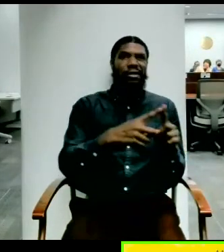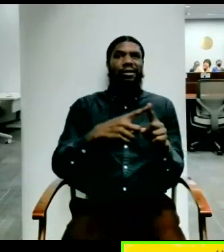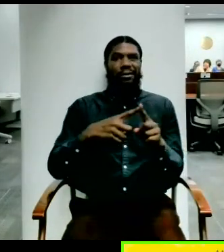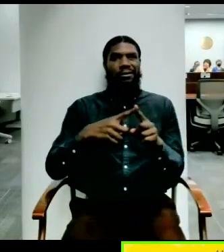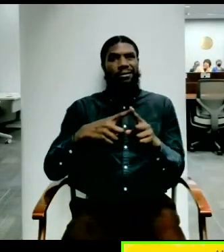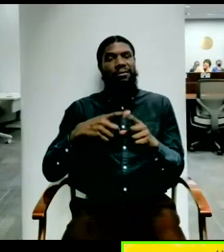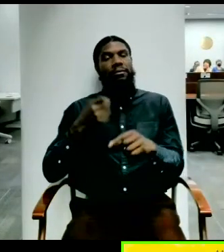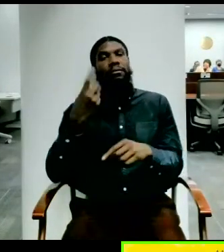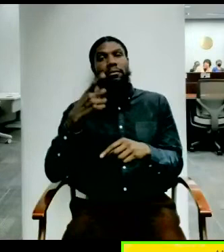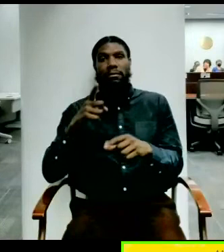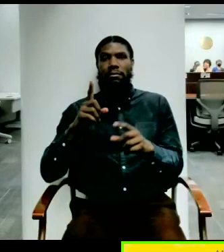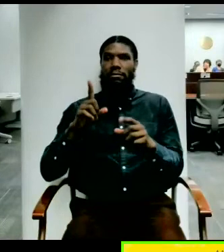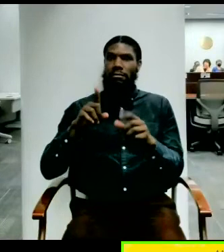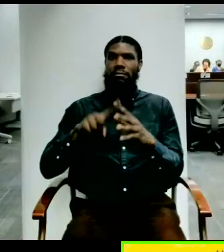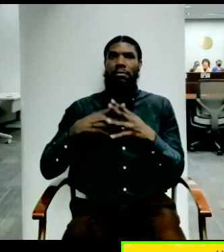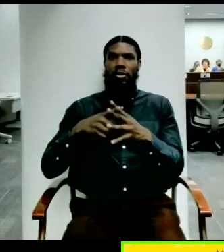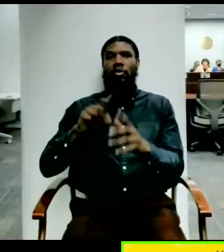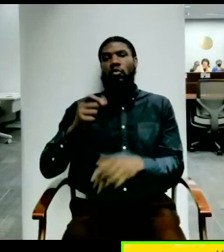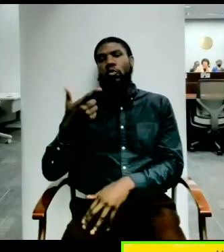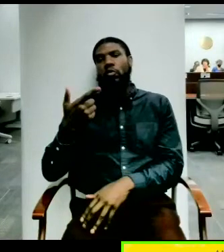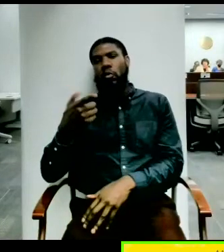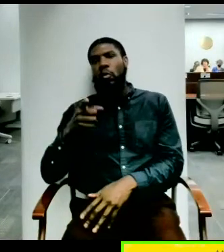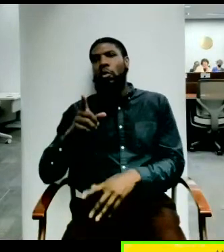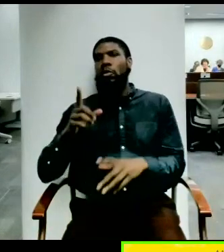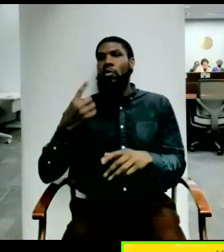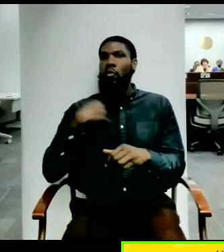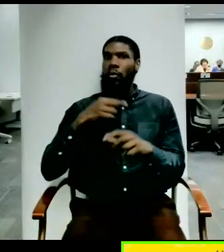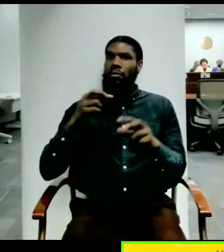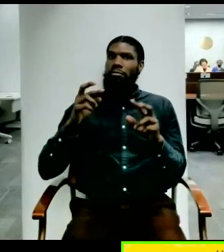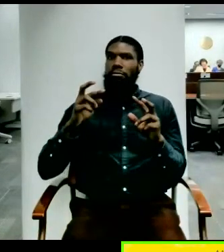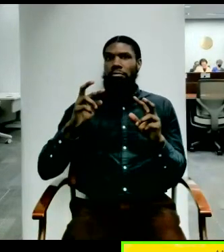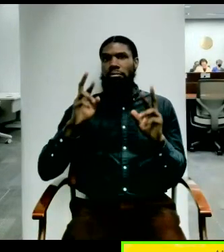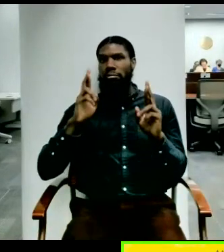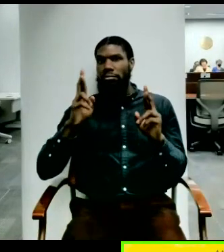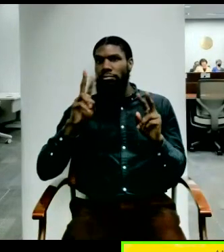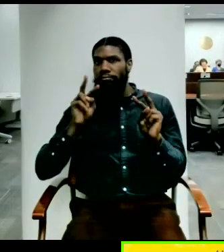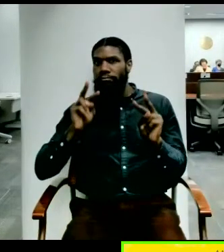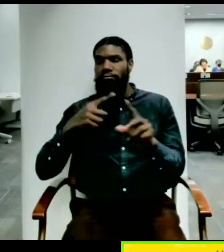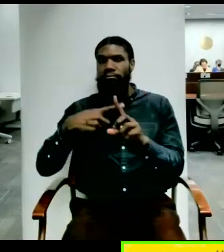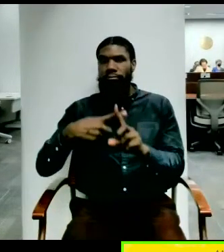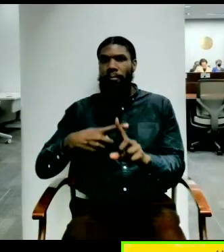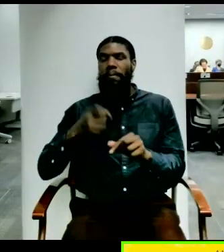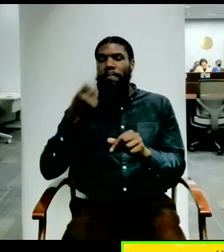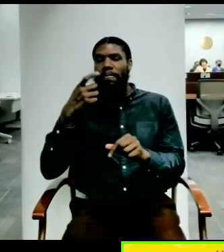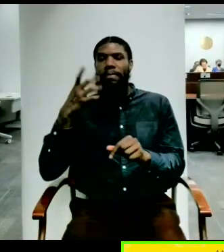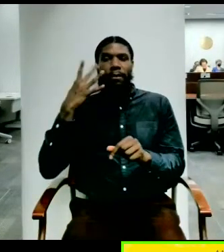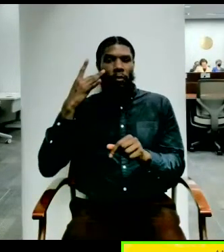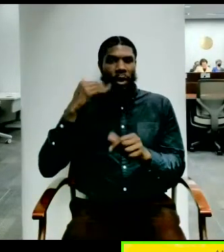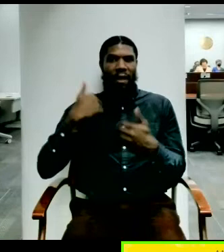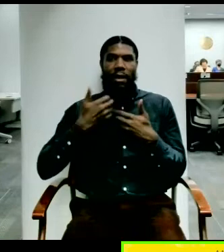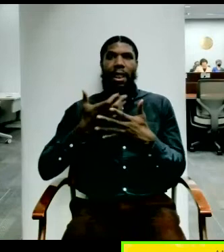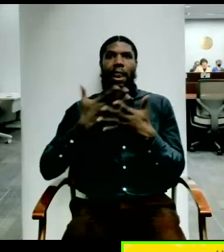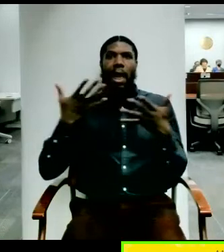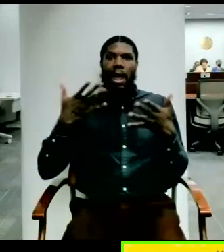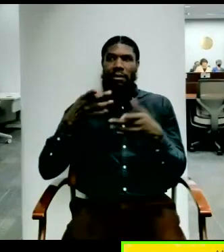fact that California has um significant plurality of incidents, at least the ones reported to us, we